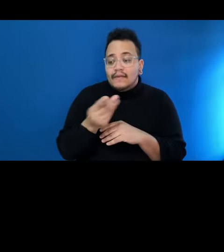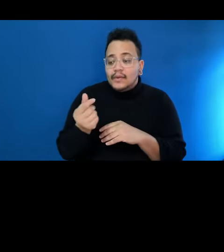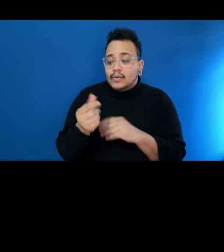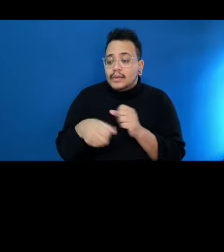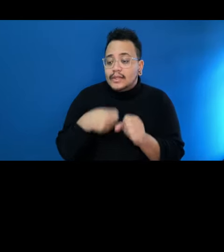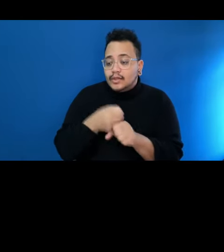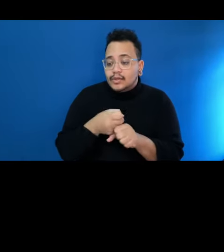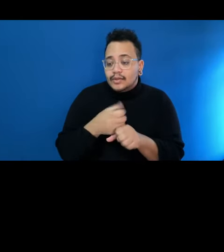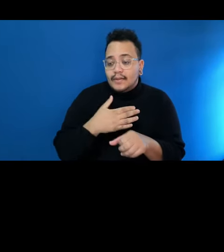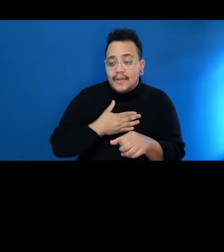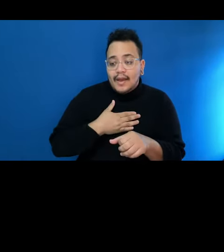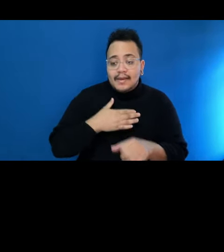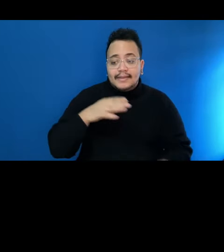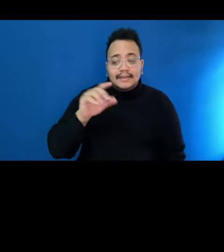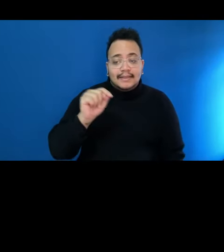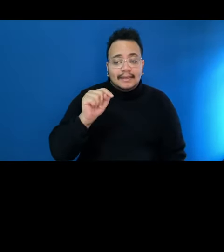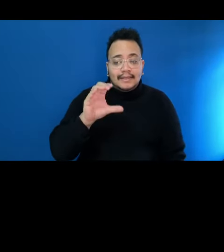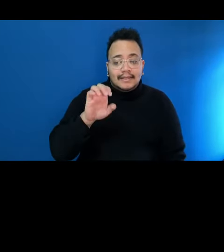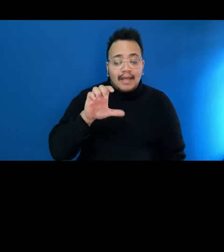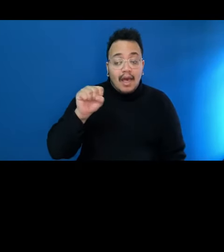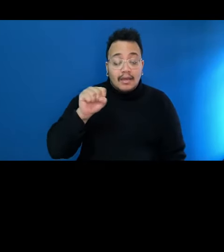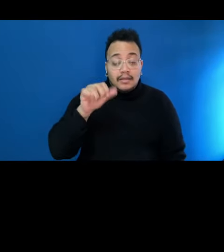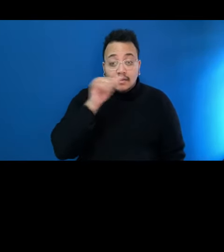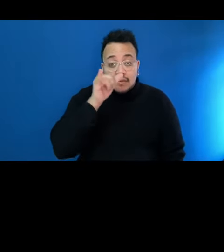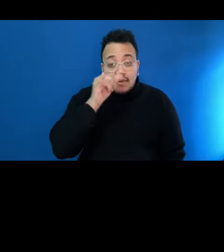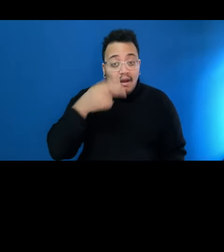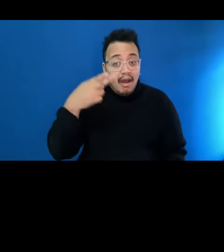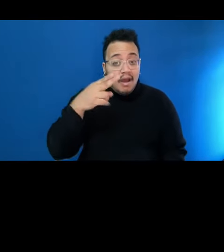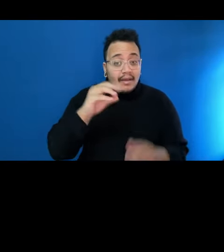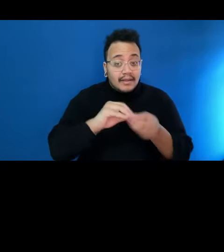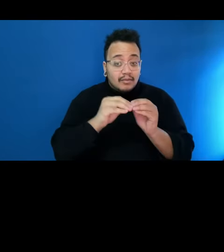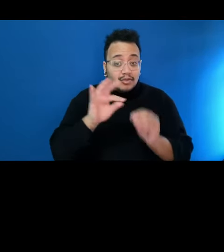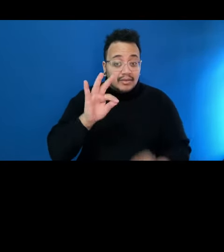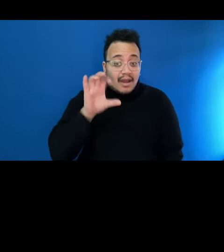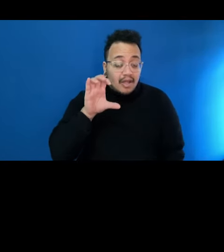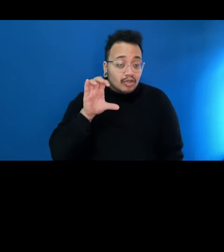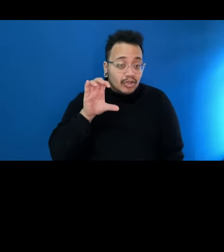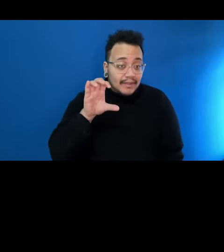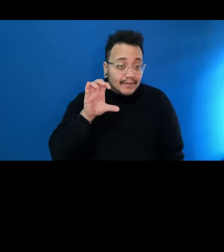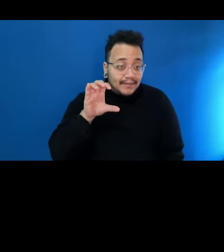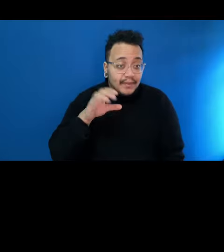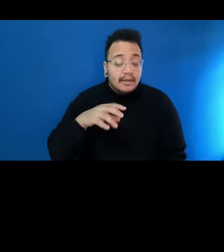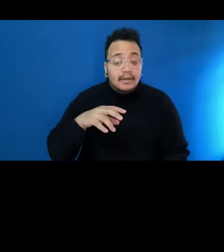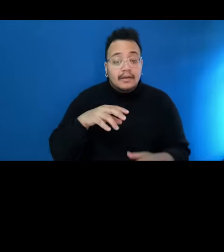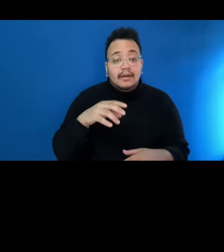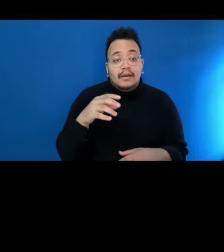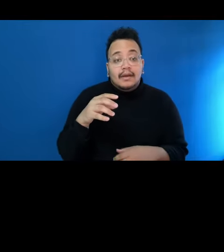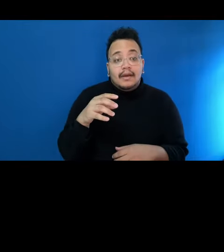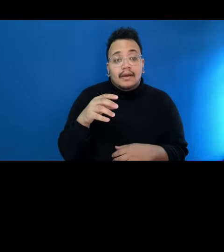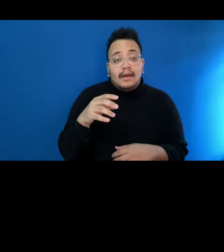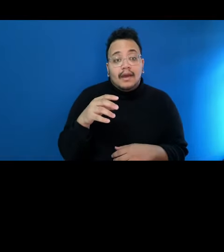my T cells were over 900 and my viral load has been undetectable.